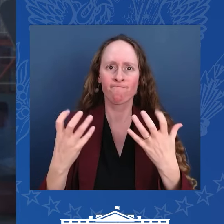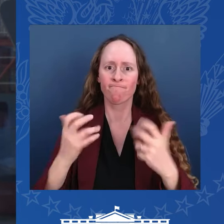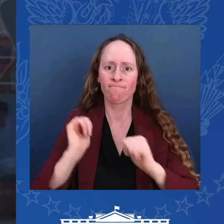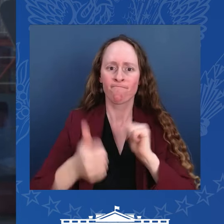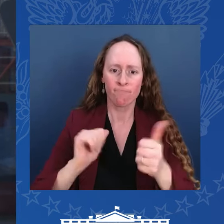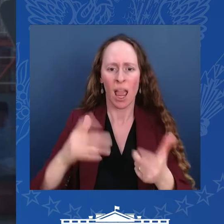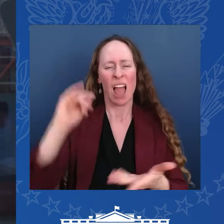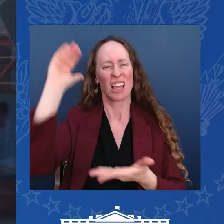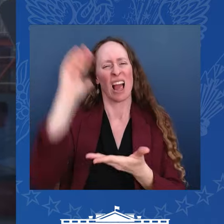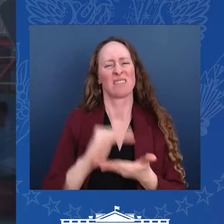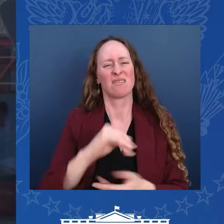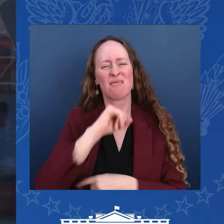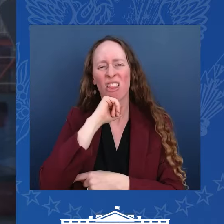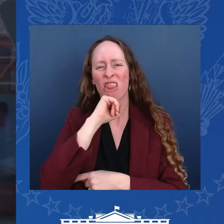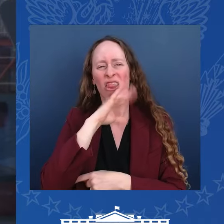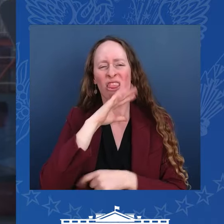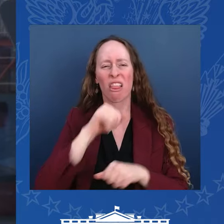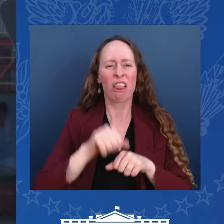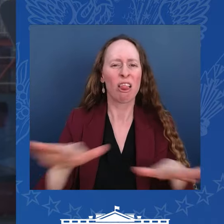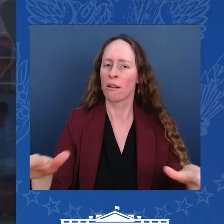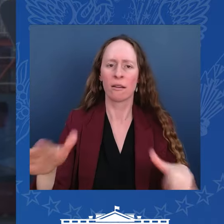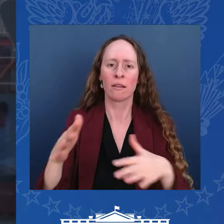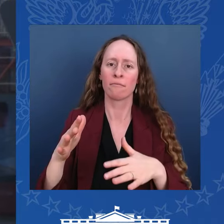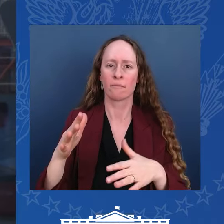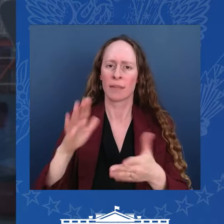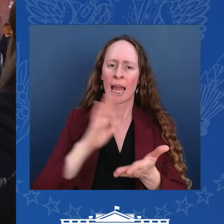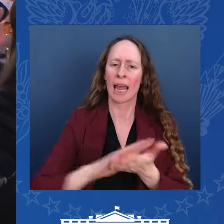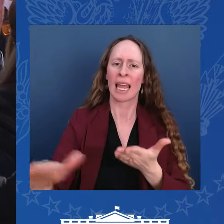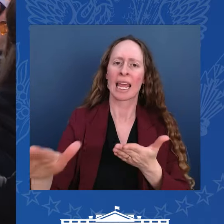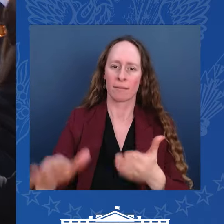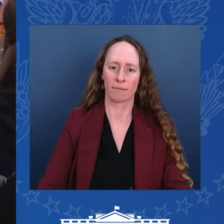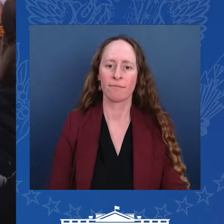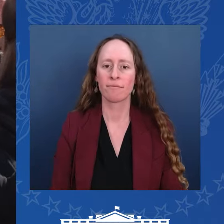paying jobs to the poor, to clean energy manufacturing all across America.